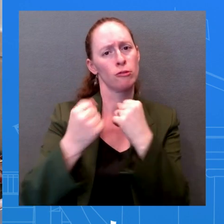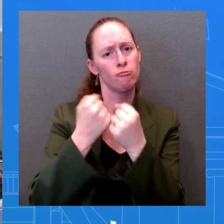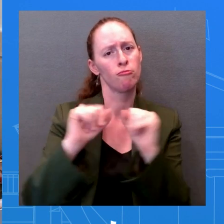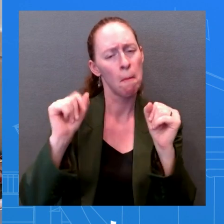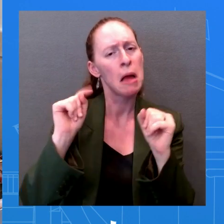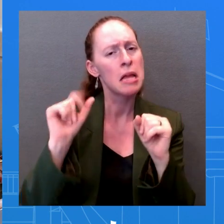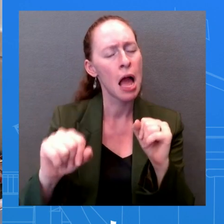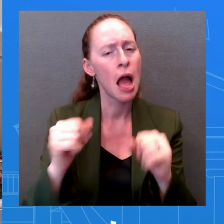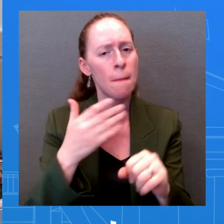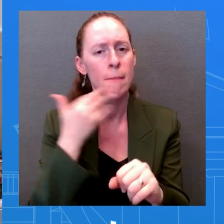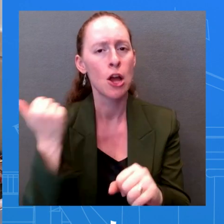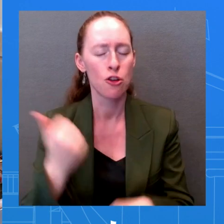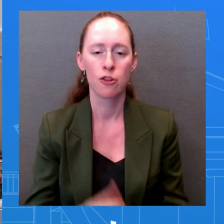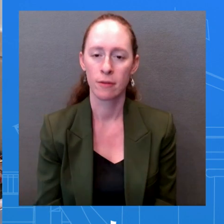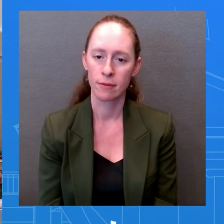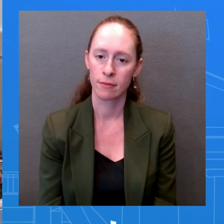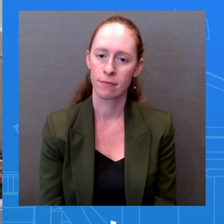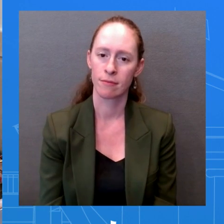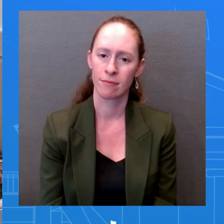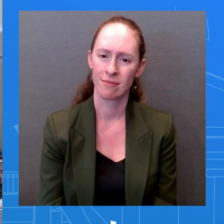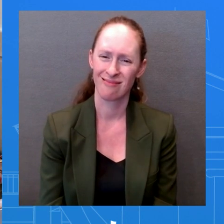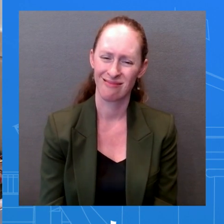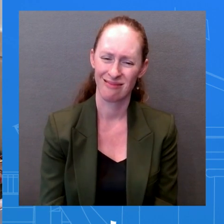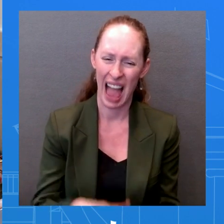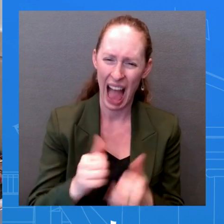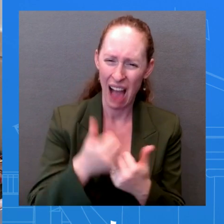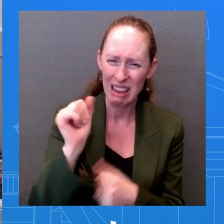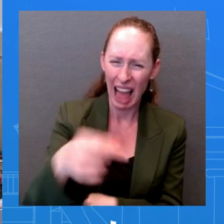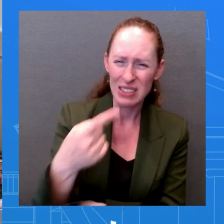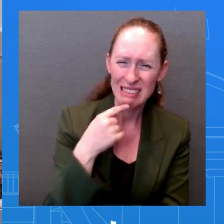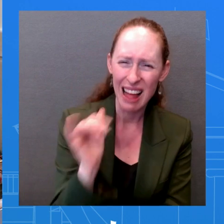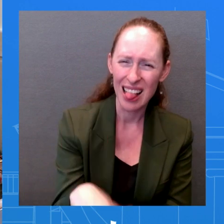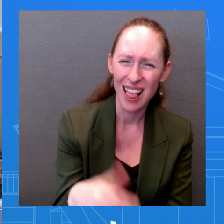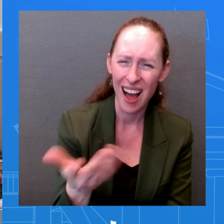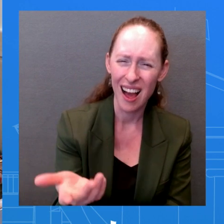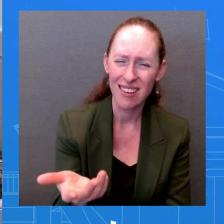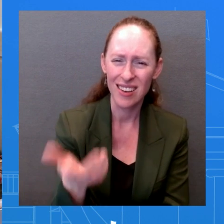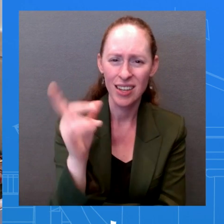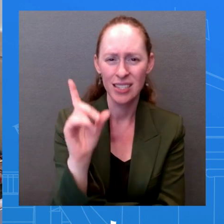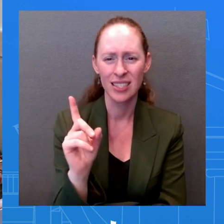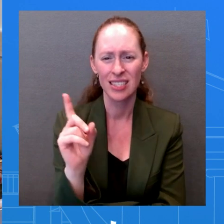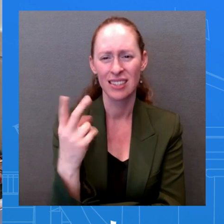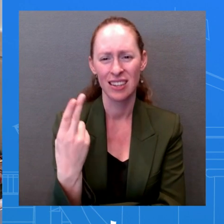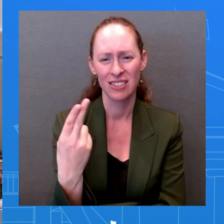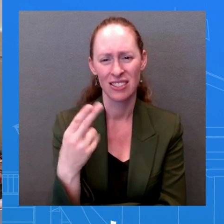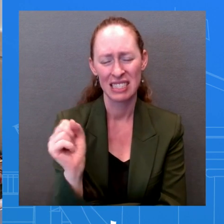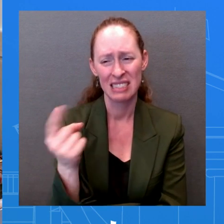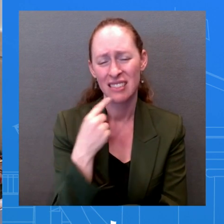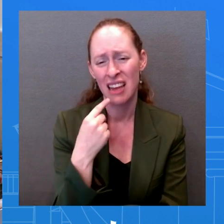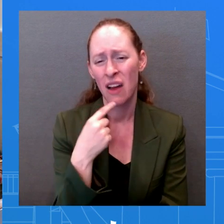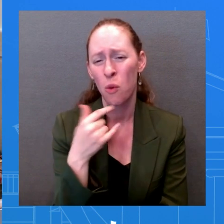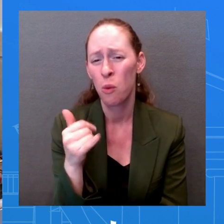when DHS has said it's bracing for these potentially 2 million migrants to come, which would be a record, in the coming months.